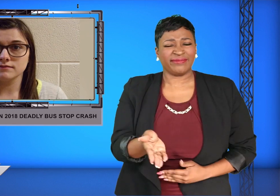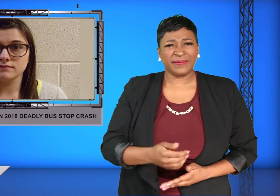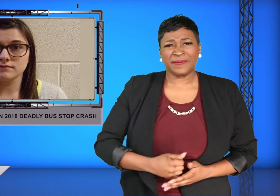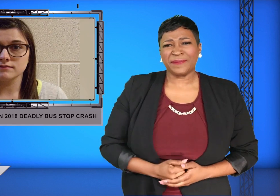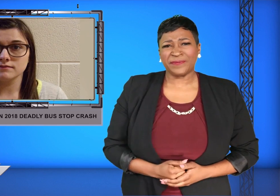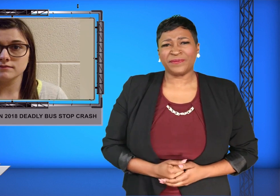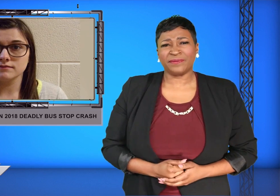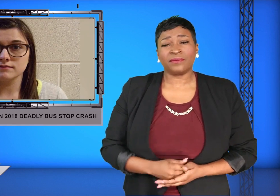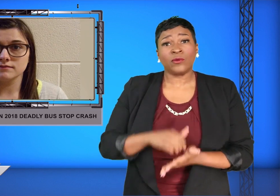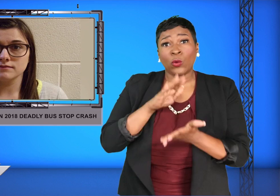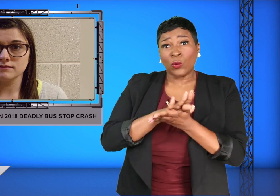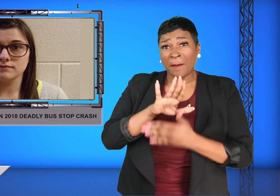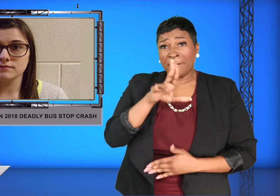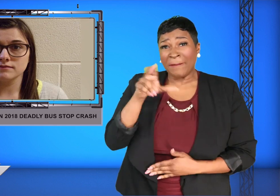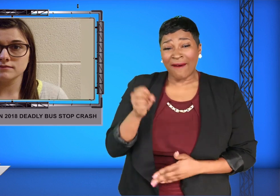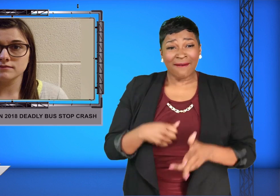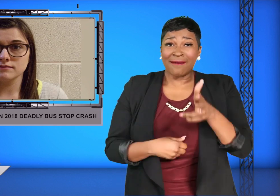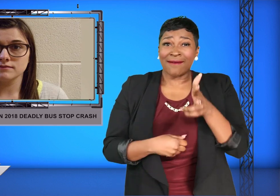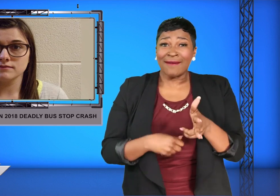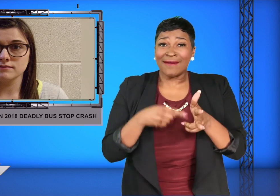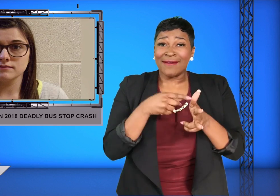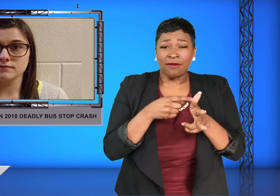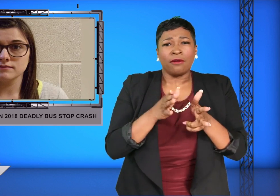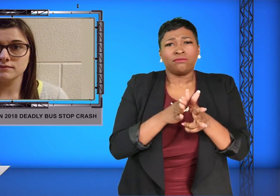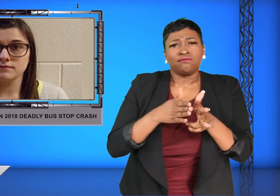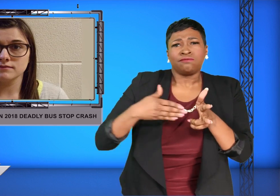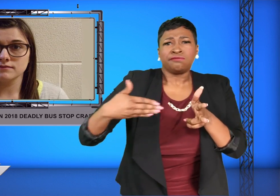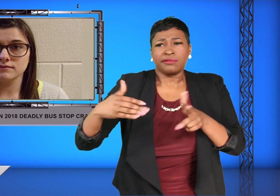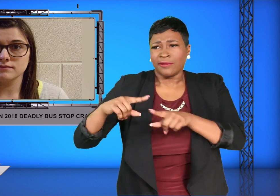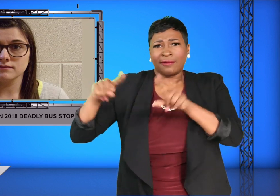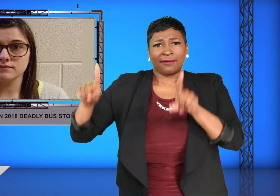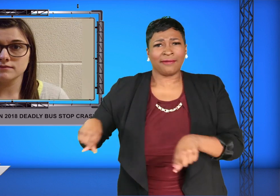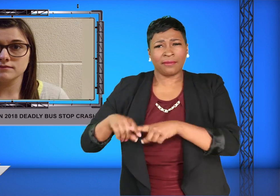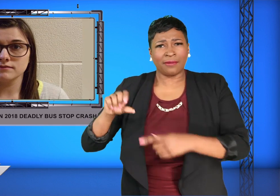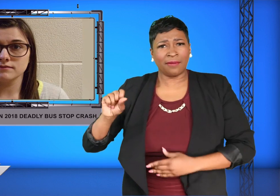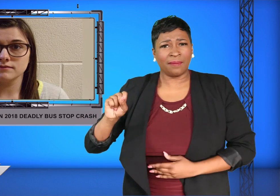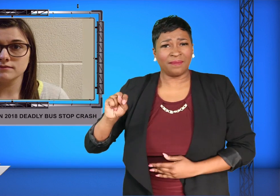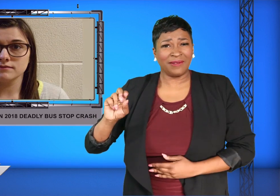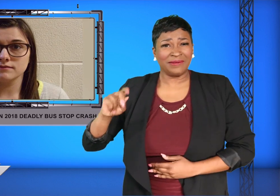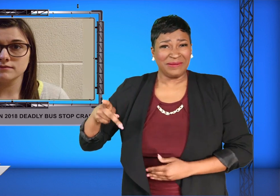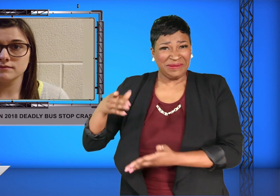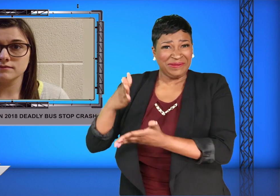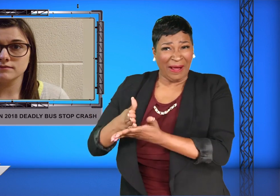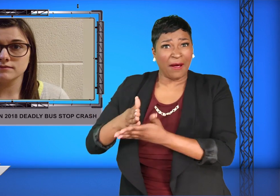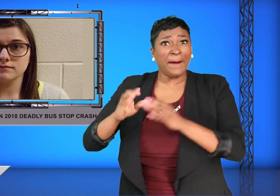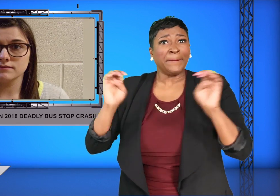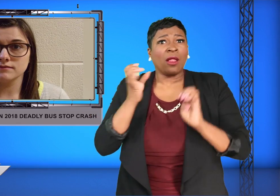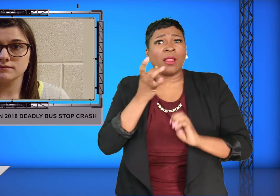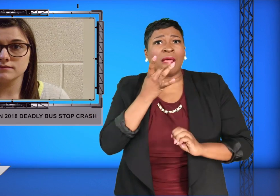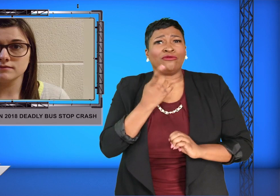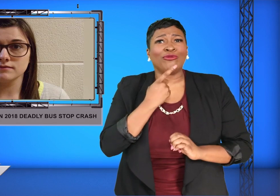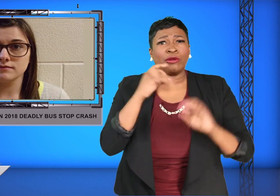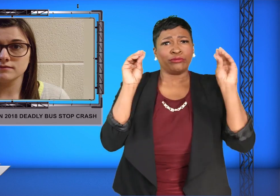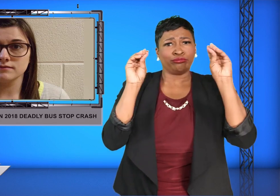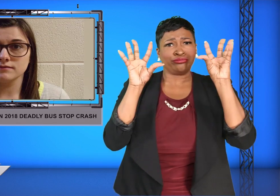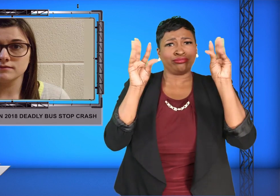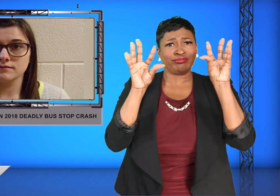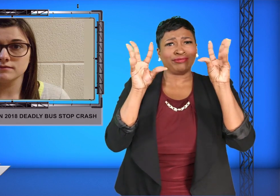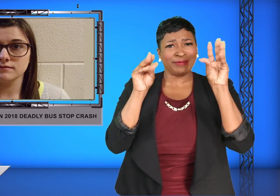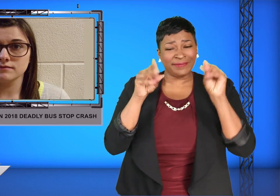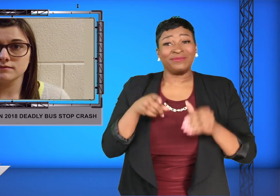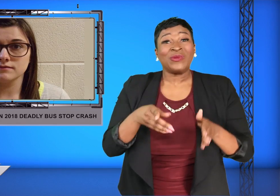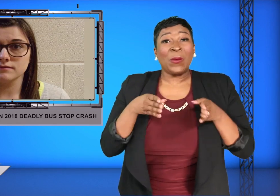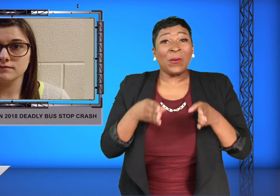They were crossing the road to get to their school bus which had the stop arm extended